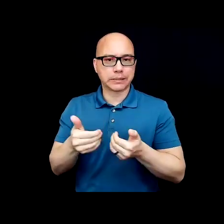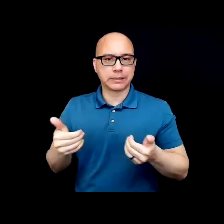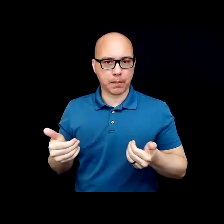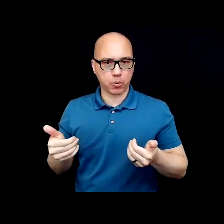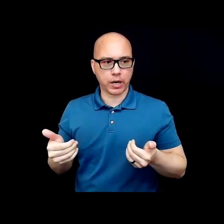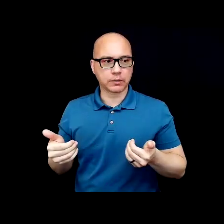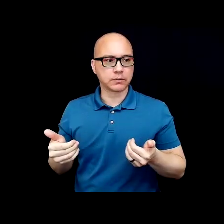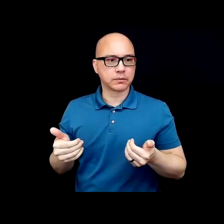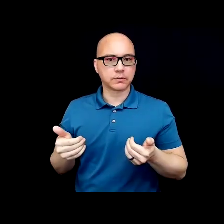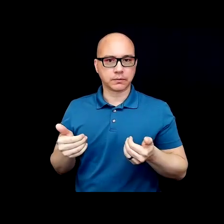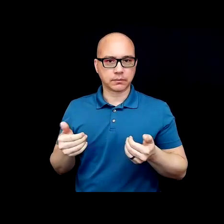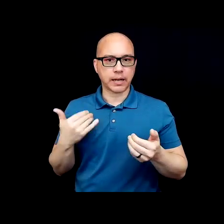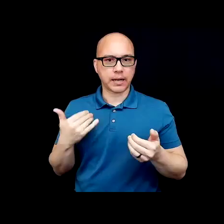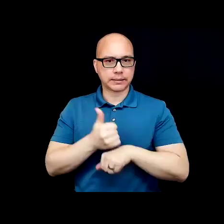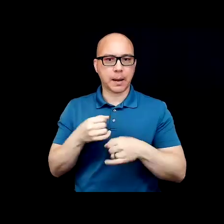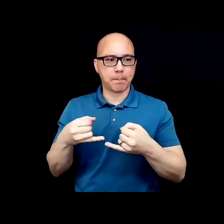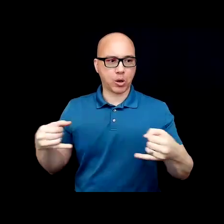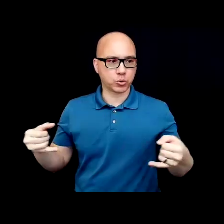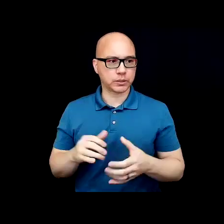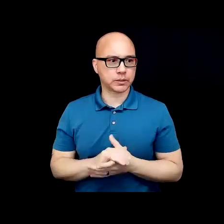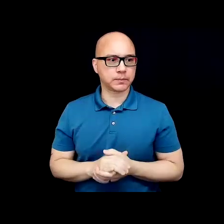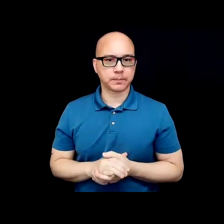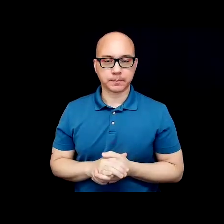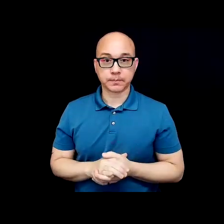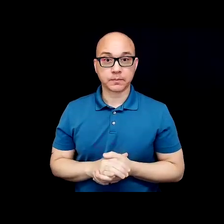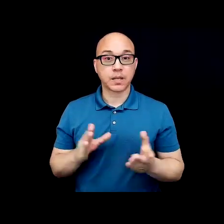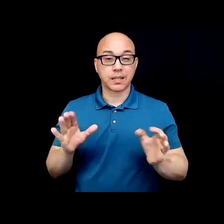No co-mingling. This is crucial for your legal protection,